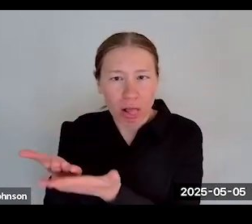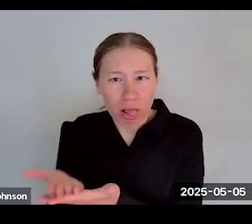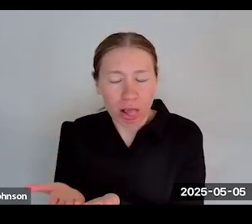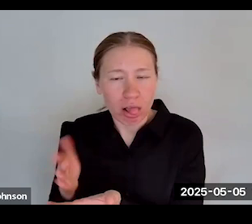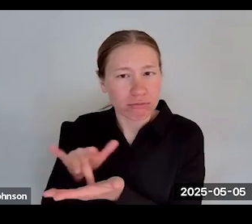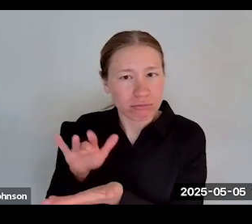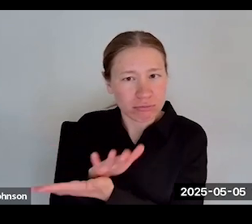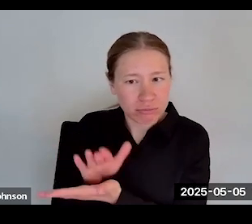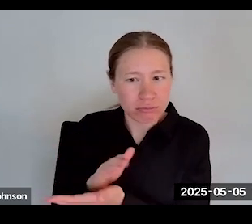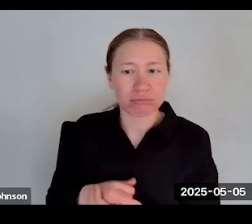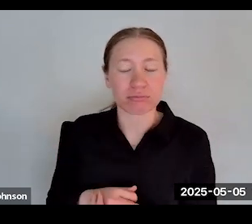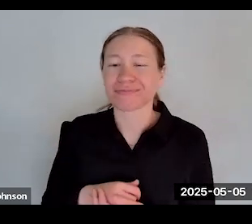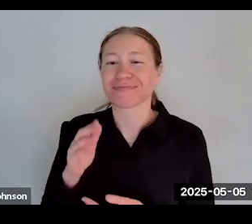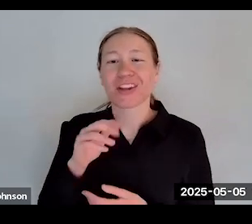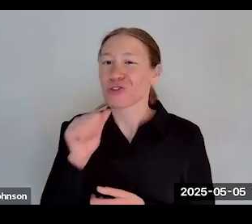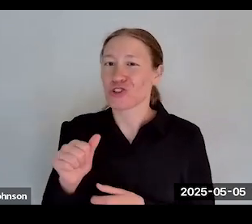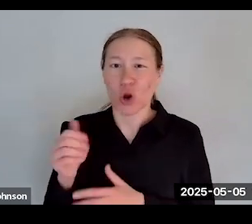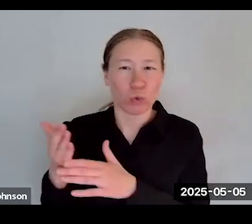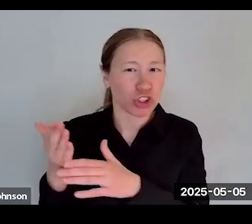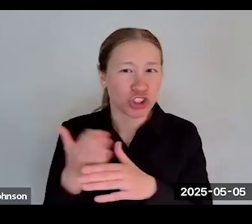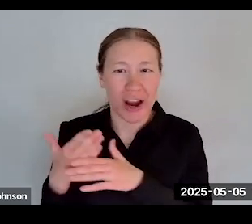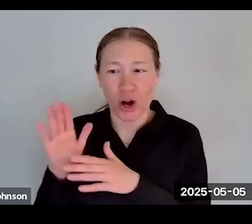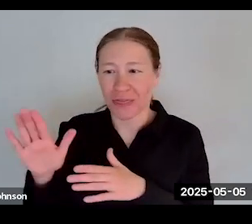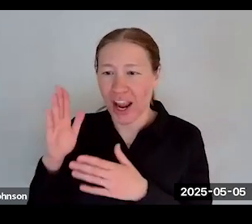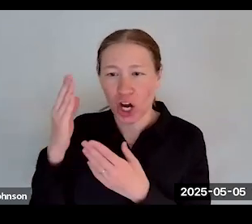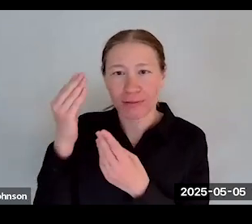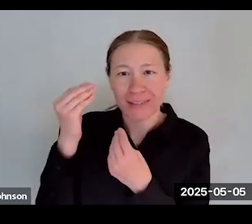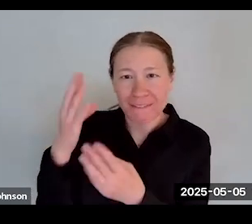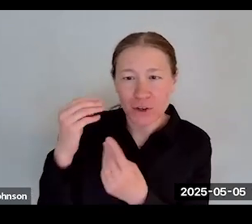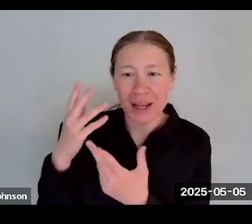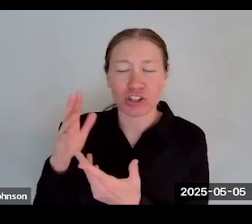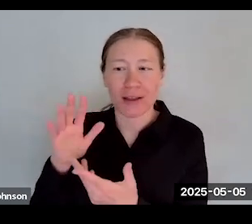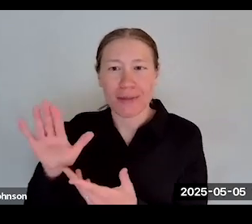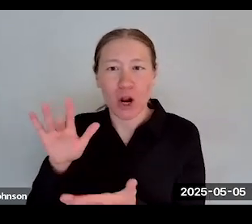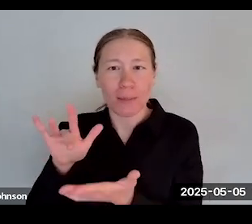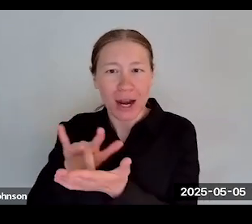about an employee's medical condition or their accommodation without a specific need-to-know.